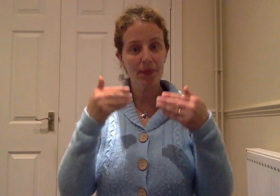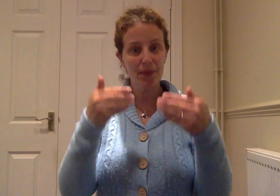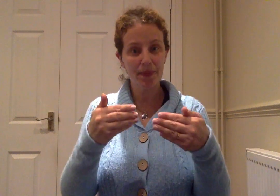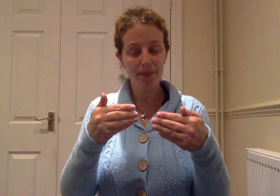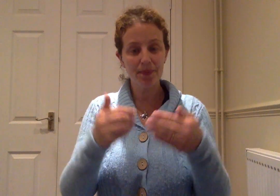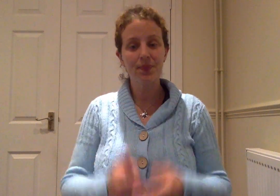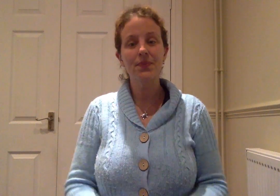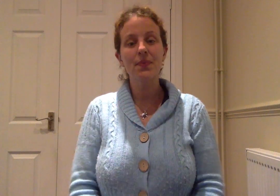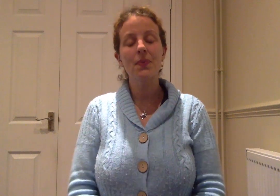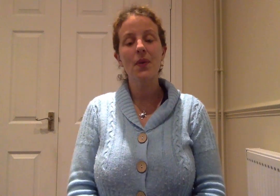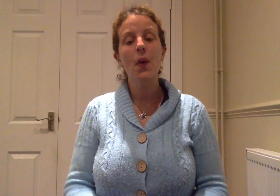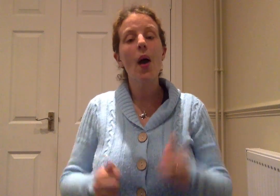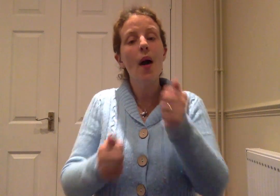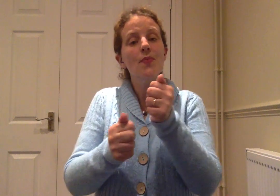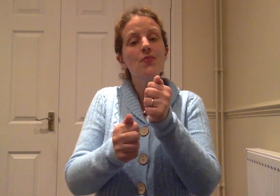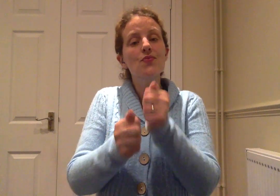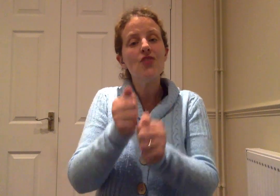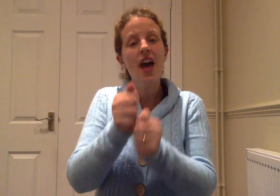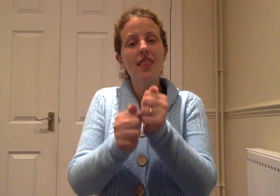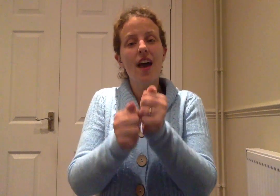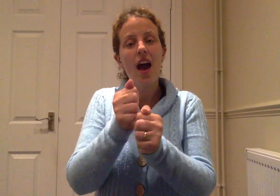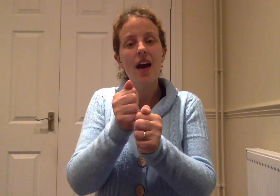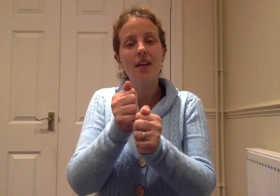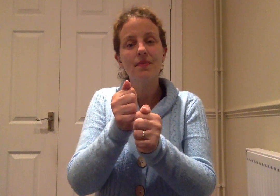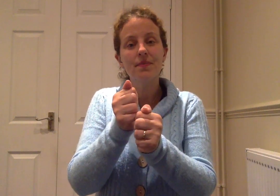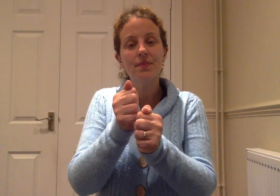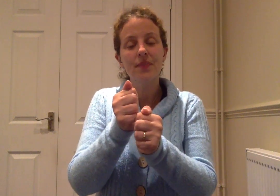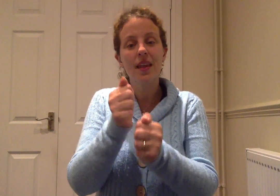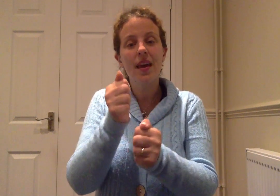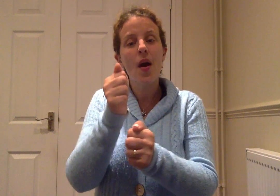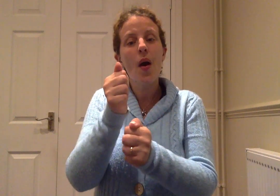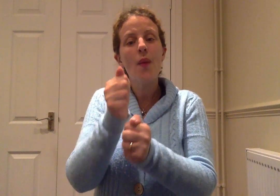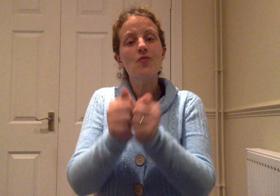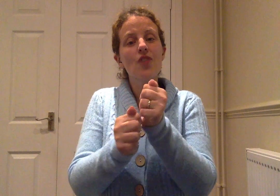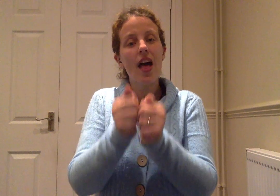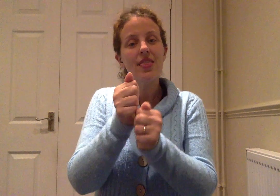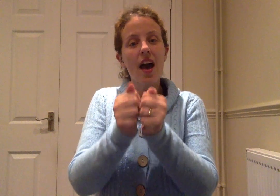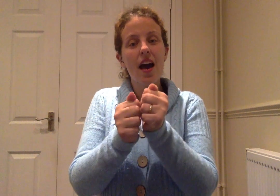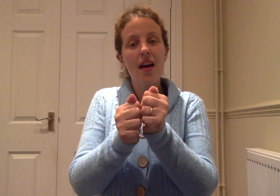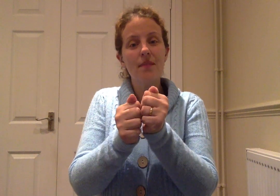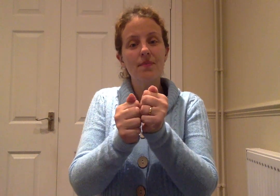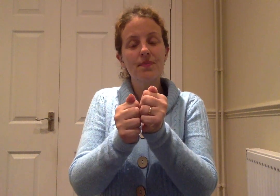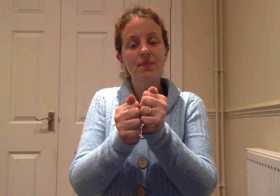Moving on Brother